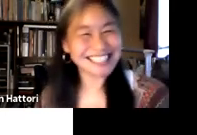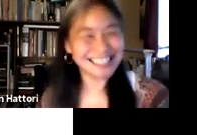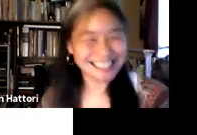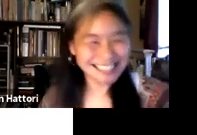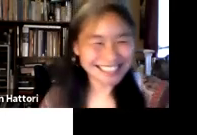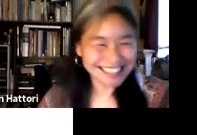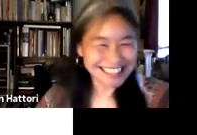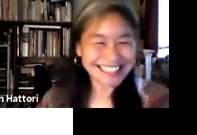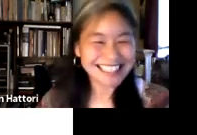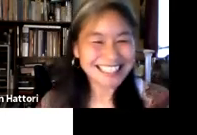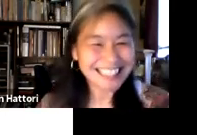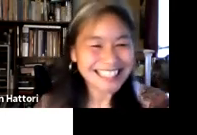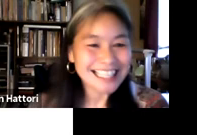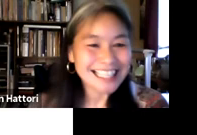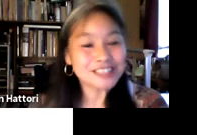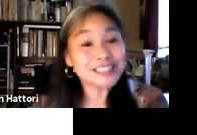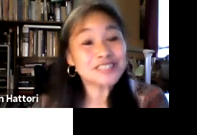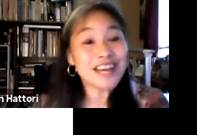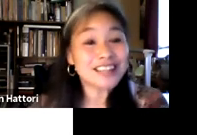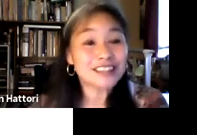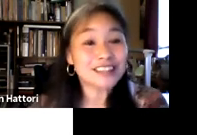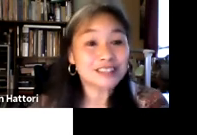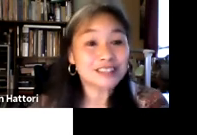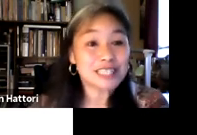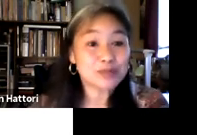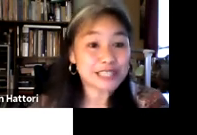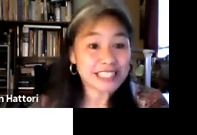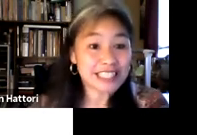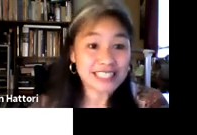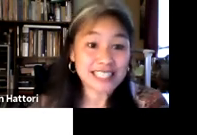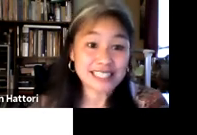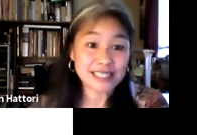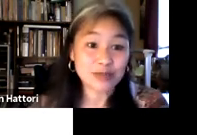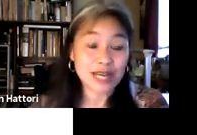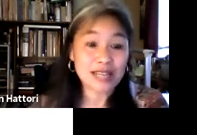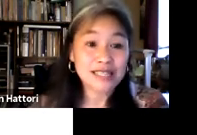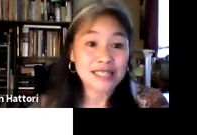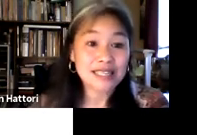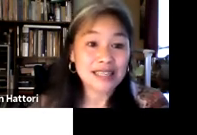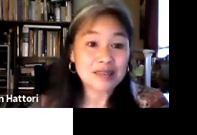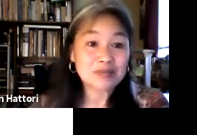heart attack a number of years later and died. But I don't understand why you say he died during the war. And my uncle